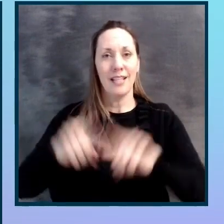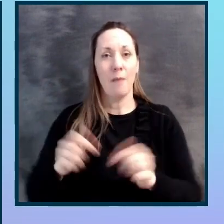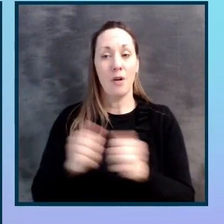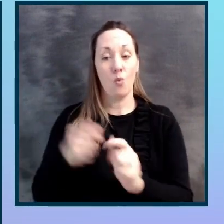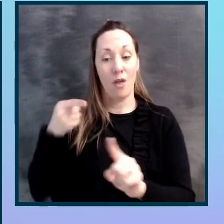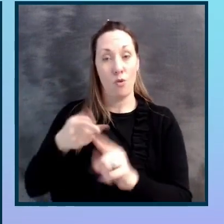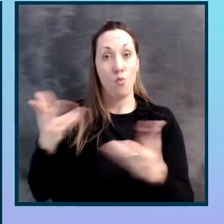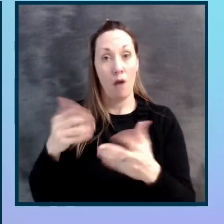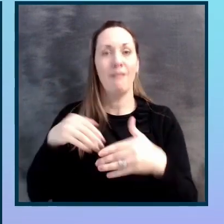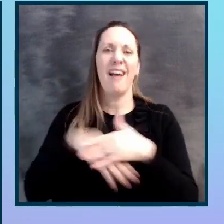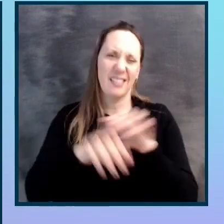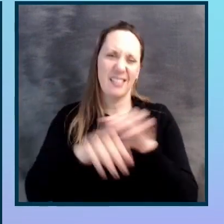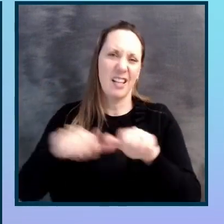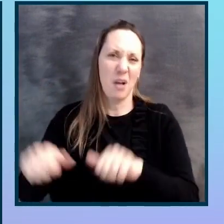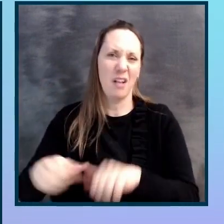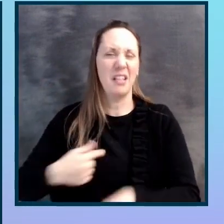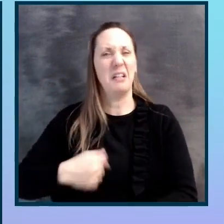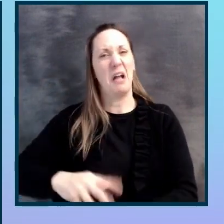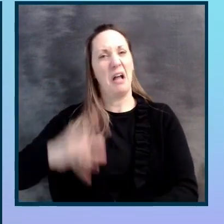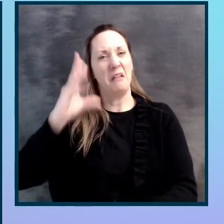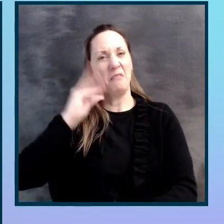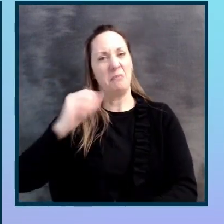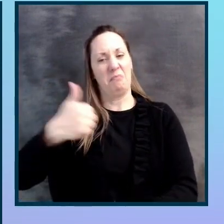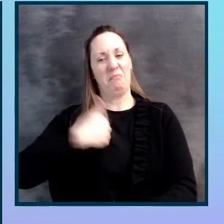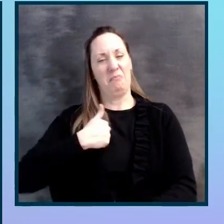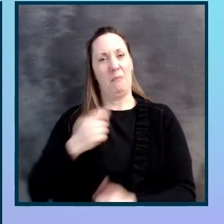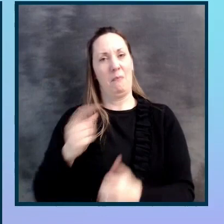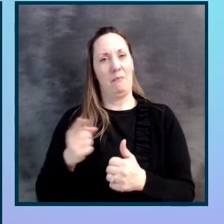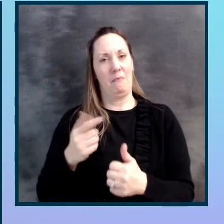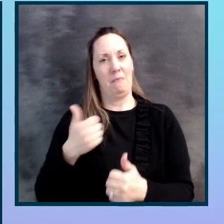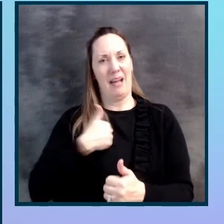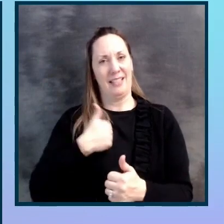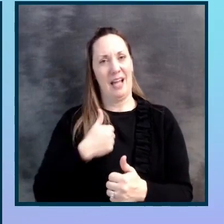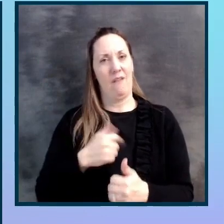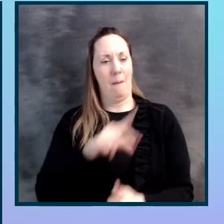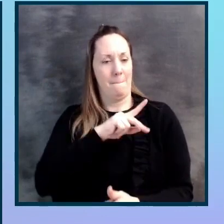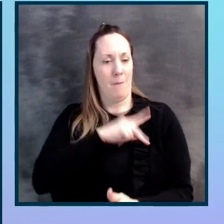and I've seen it firsthand in both my personal life and in my work at Learning A-Z.